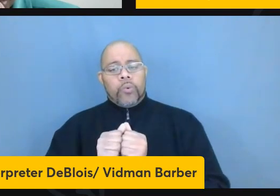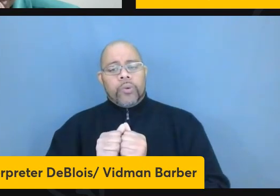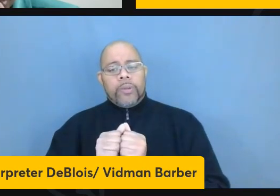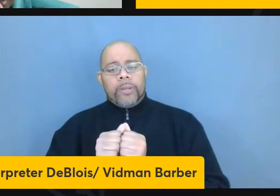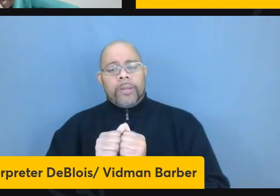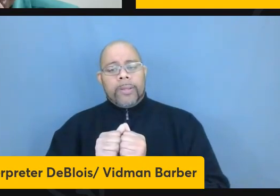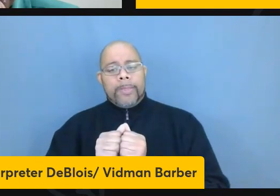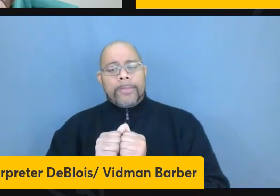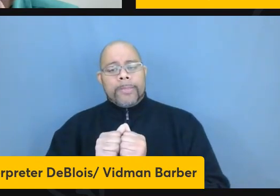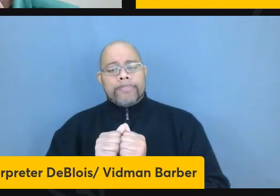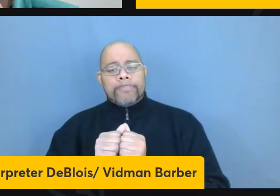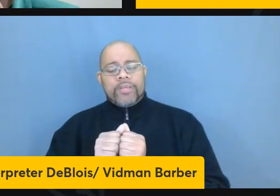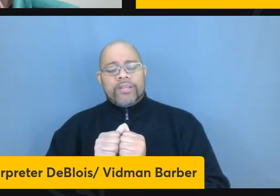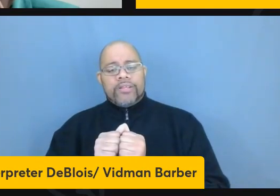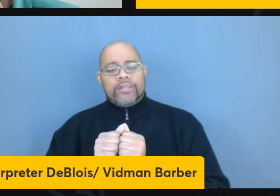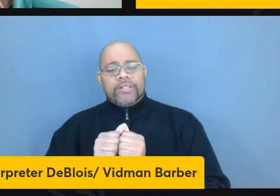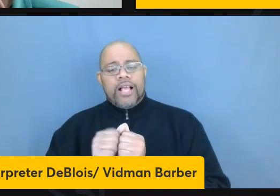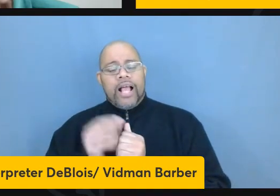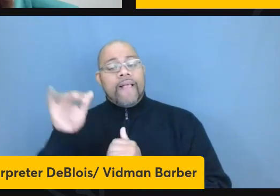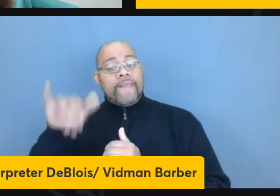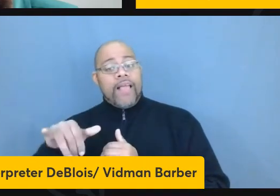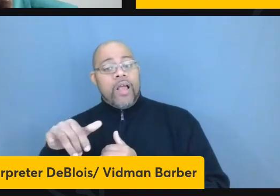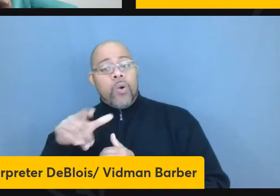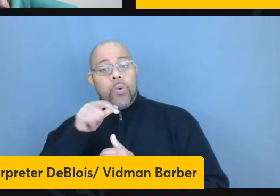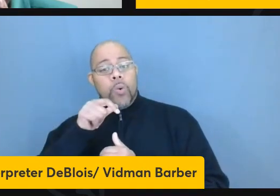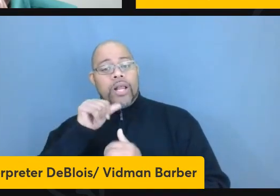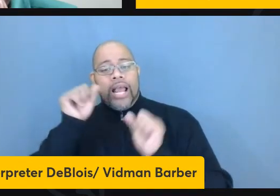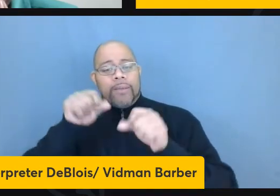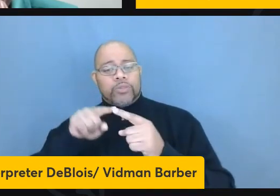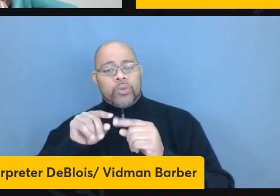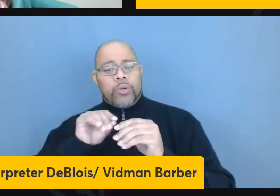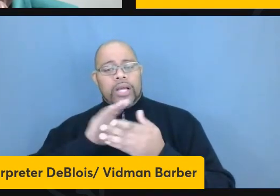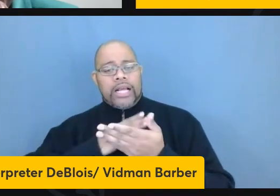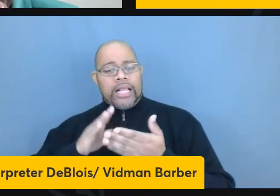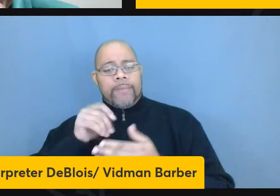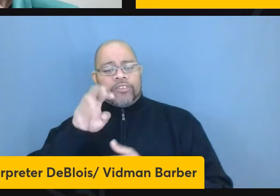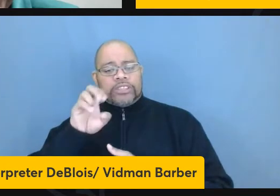clears? And those who are unable to clear the parasite without intervention?